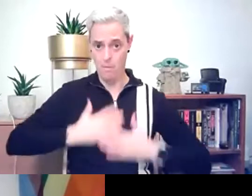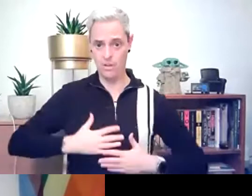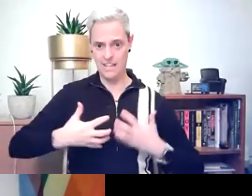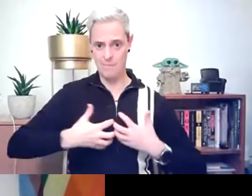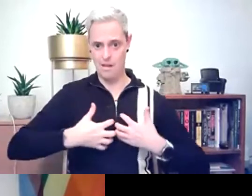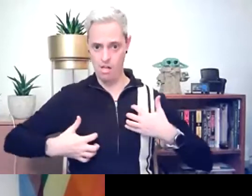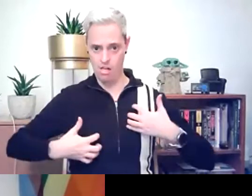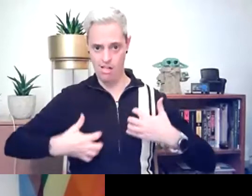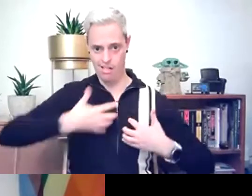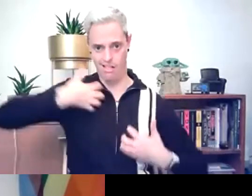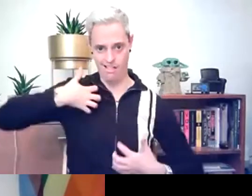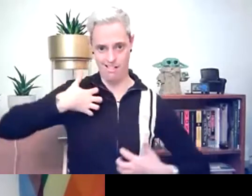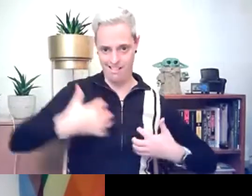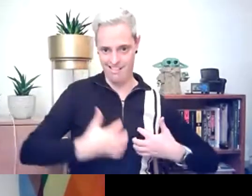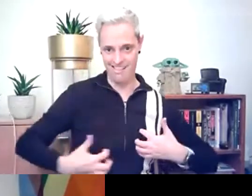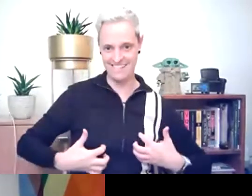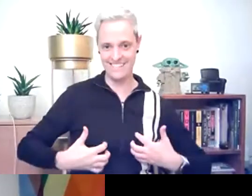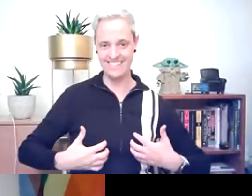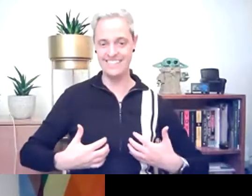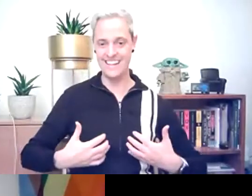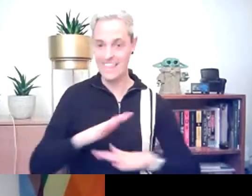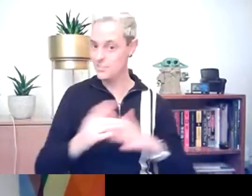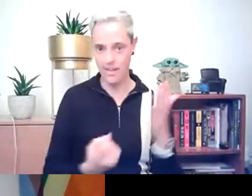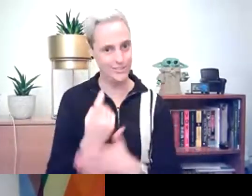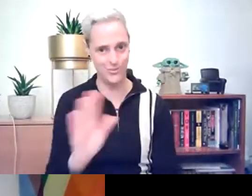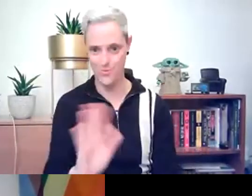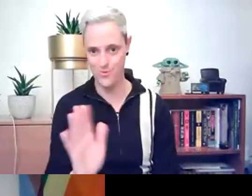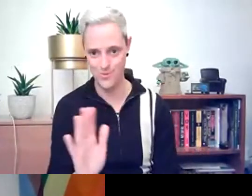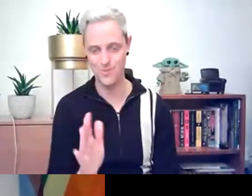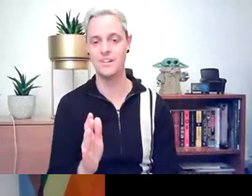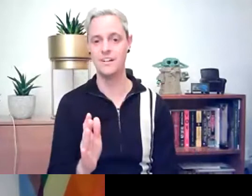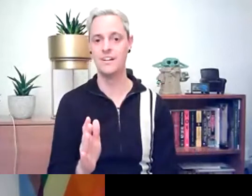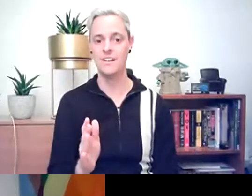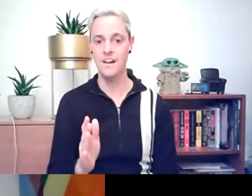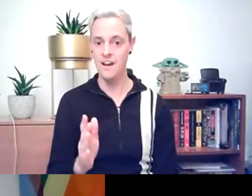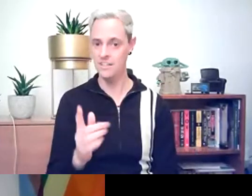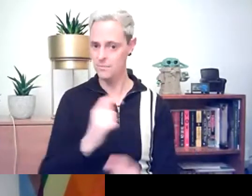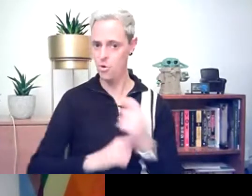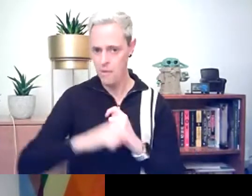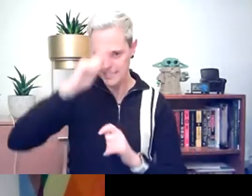parts to you, that isn't the issue in itself. That isn't a cause of psychological problems